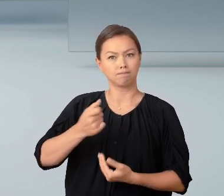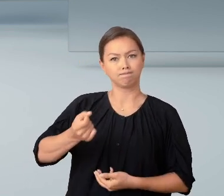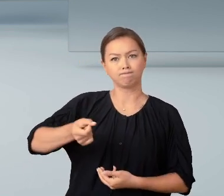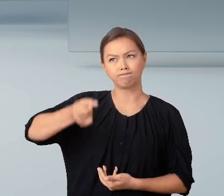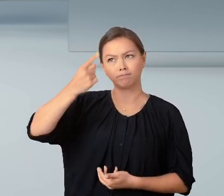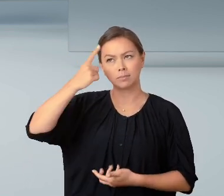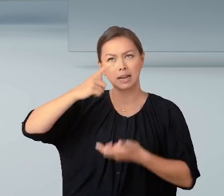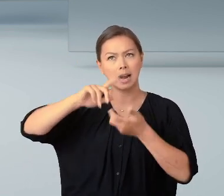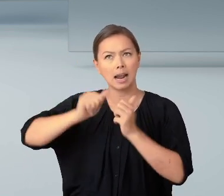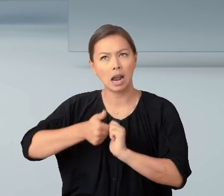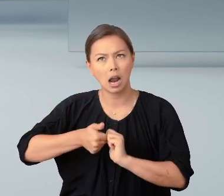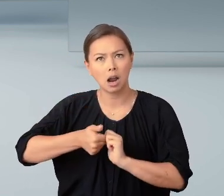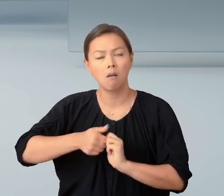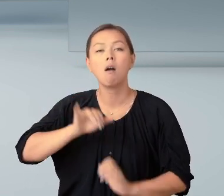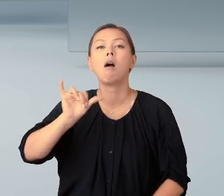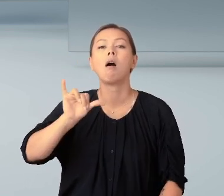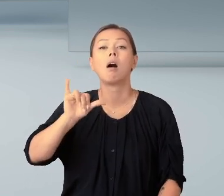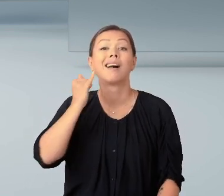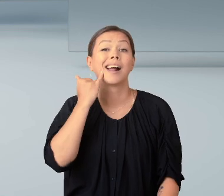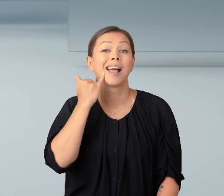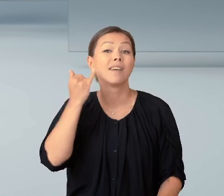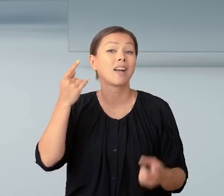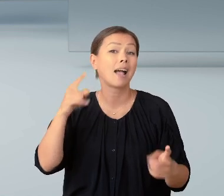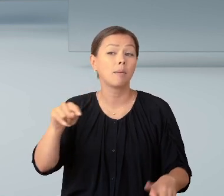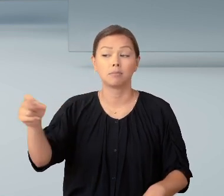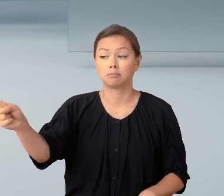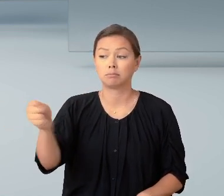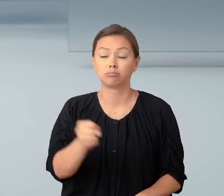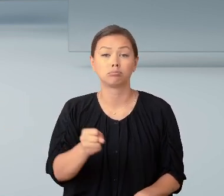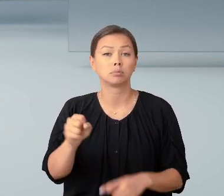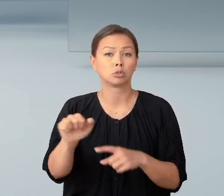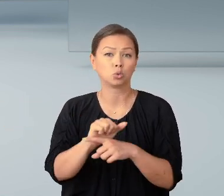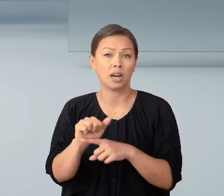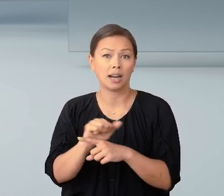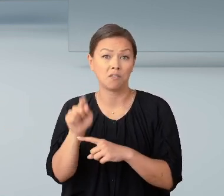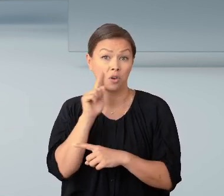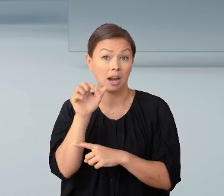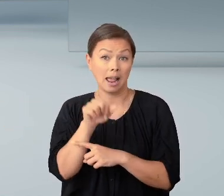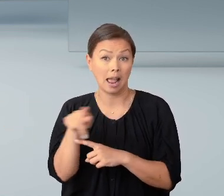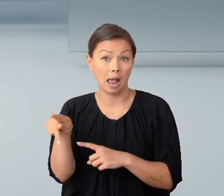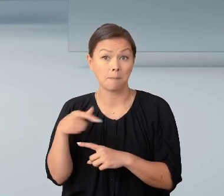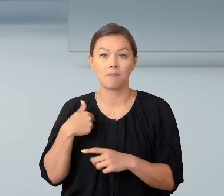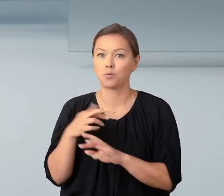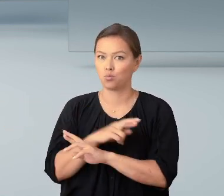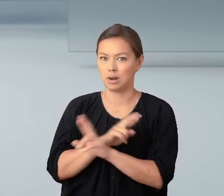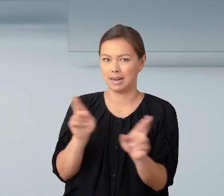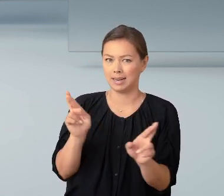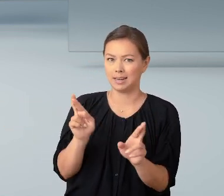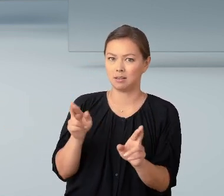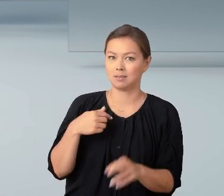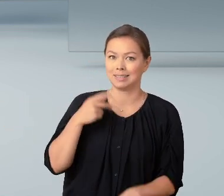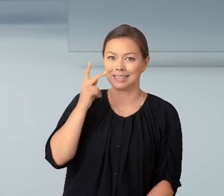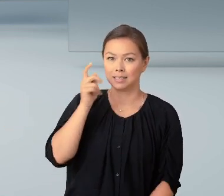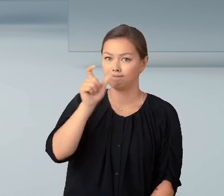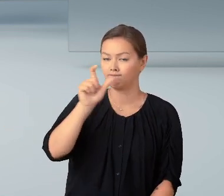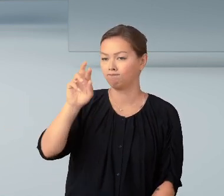let's say, onboarding and training of the application itself. At the bottom here, you can see that there's a number of different